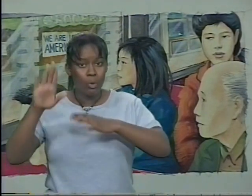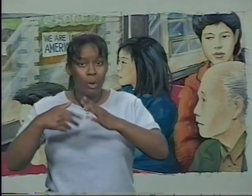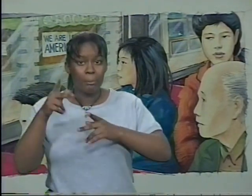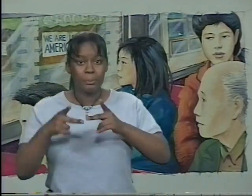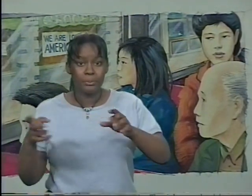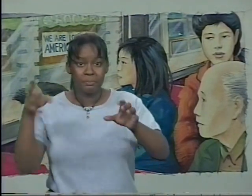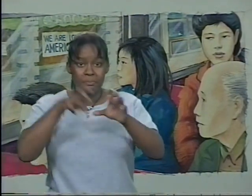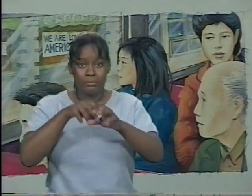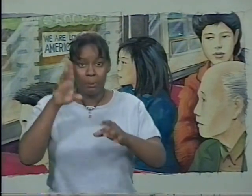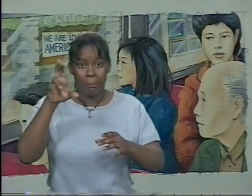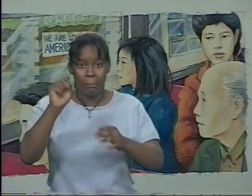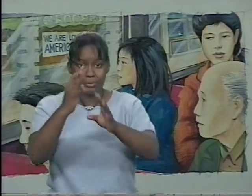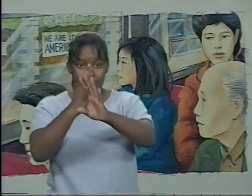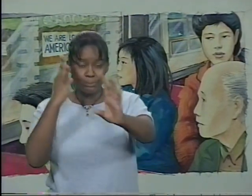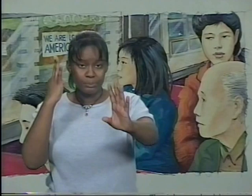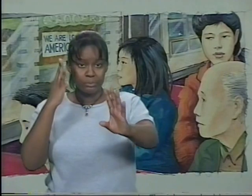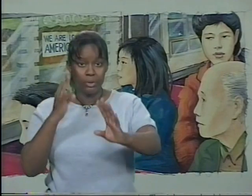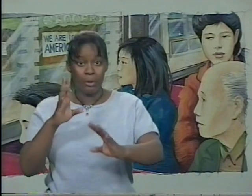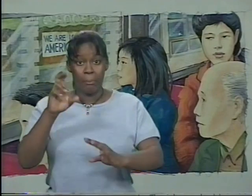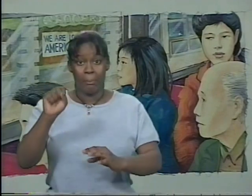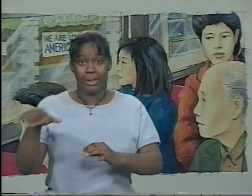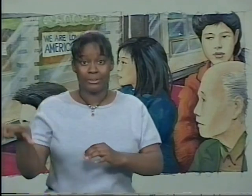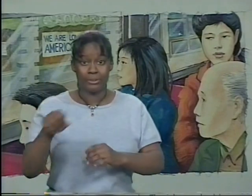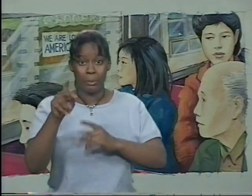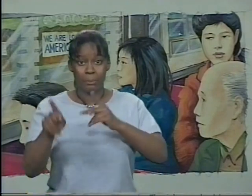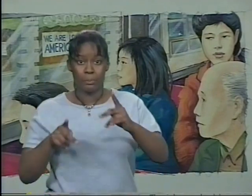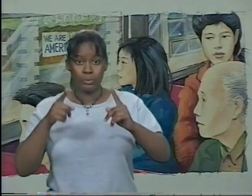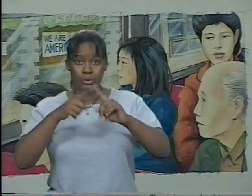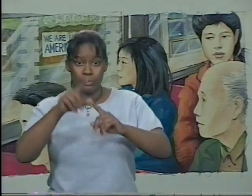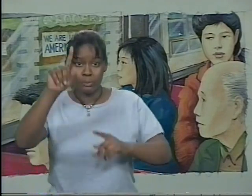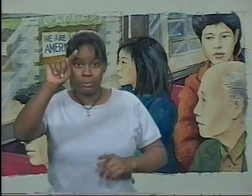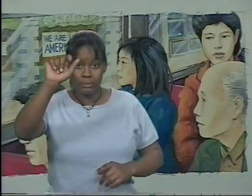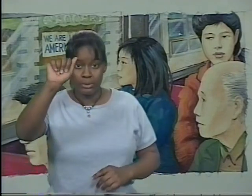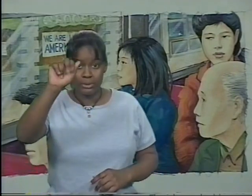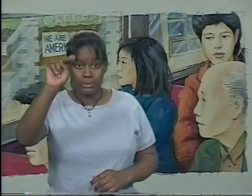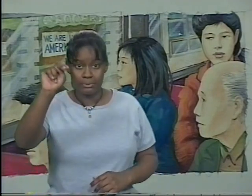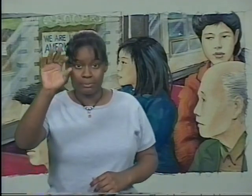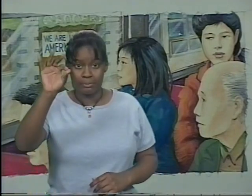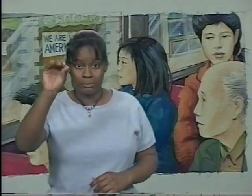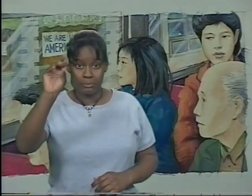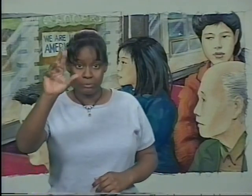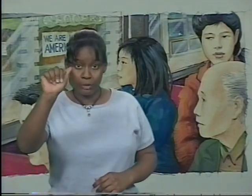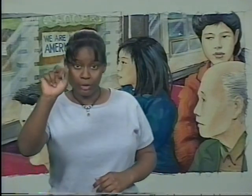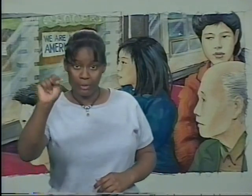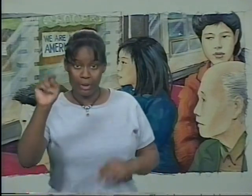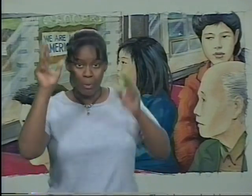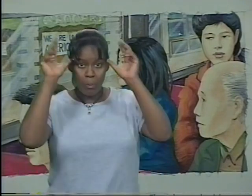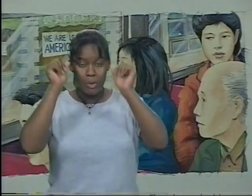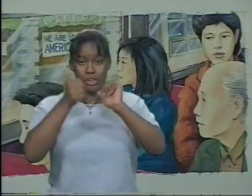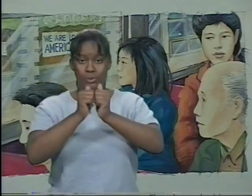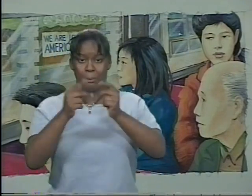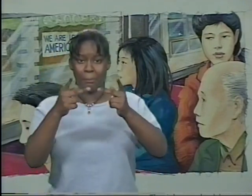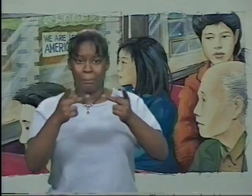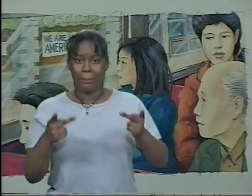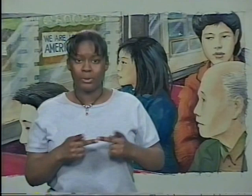Soon it was time for everyone to board the buses lined up at the curb. They would take them to Tanforan Racetracks,